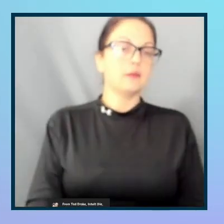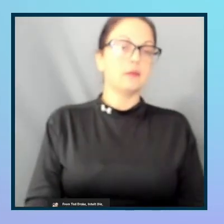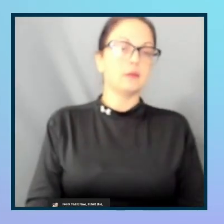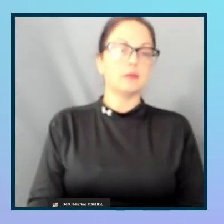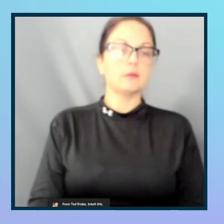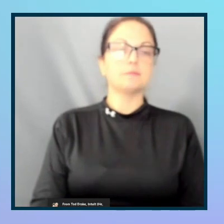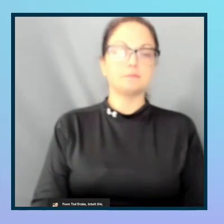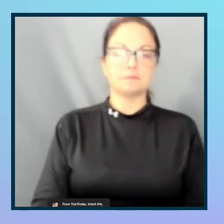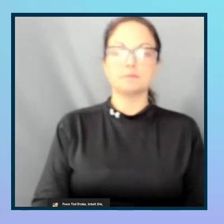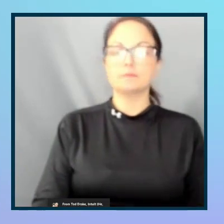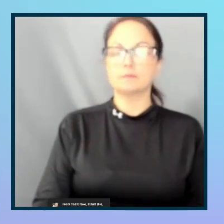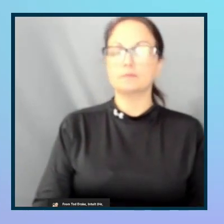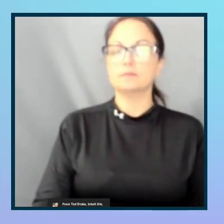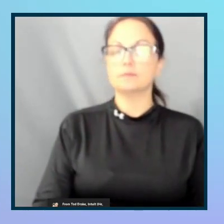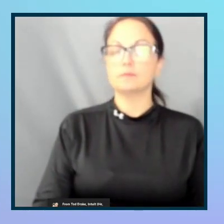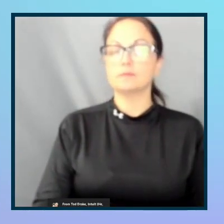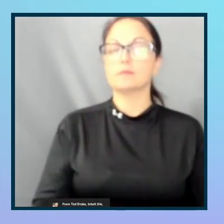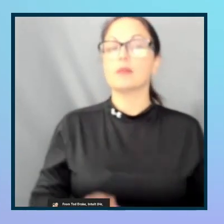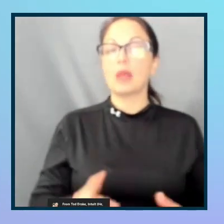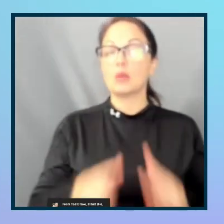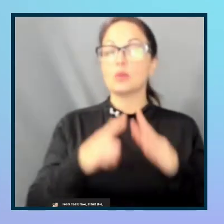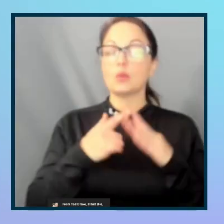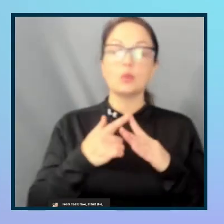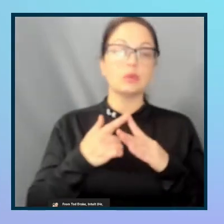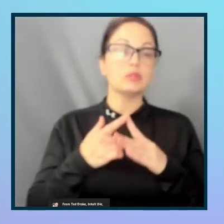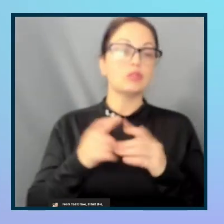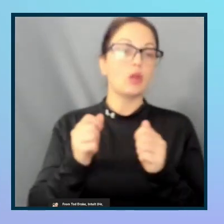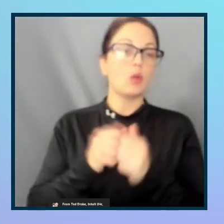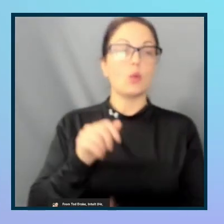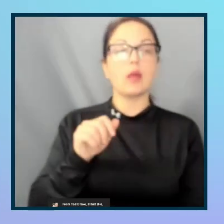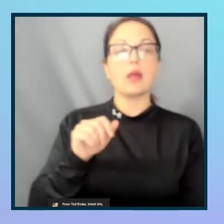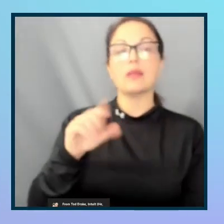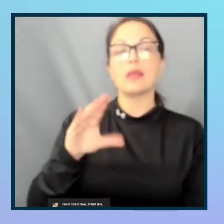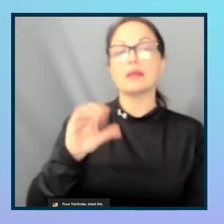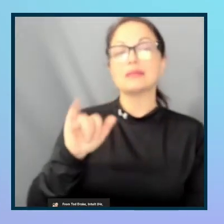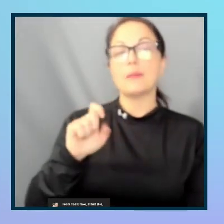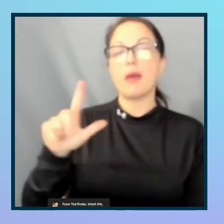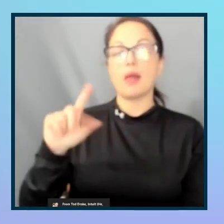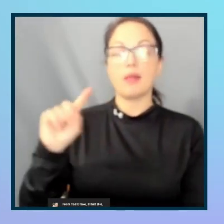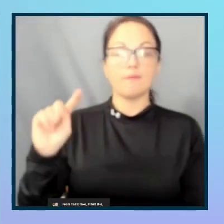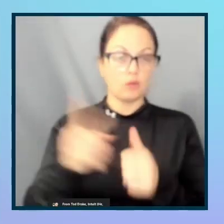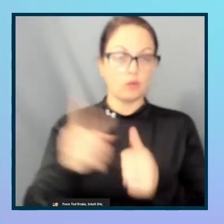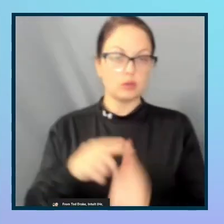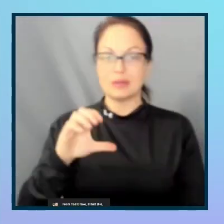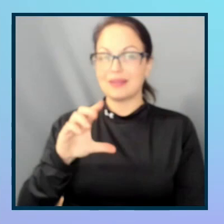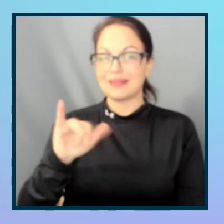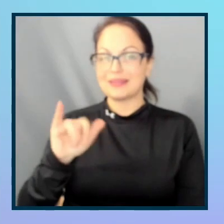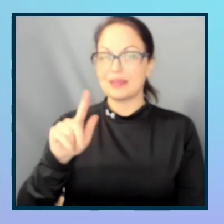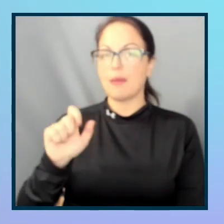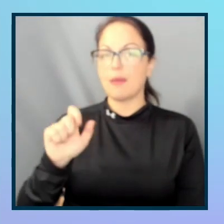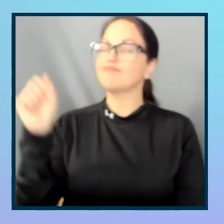And we'll start with Cybele first. Yeah, I do really think we are like an inflection point.